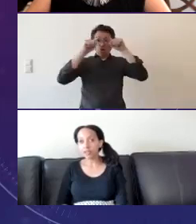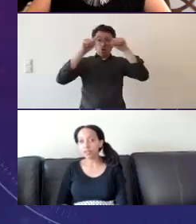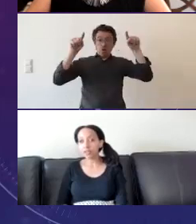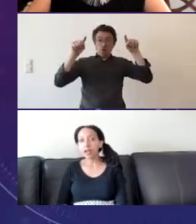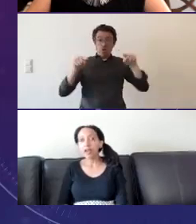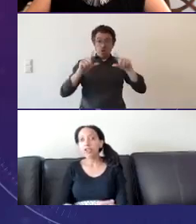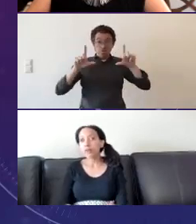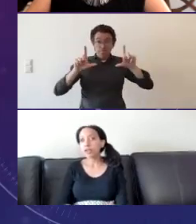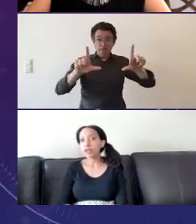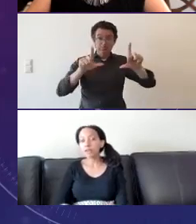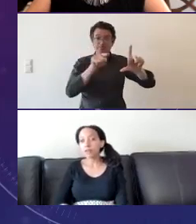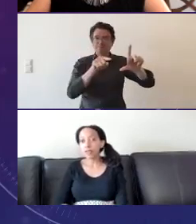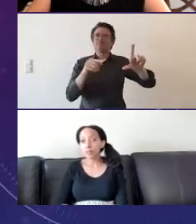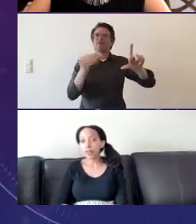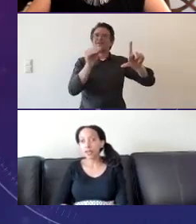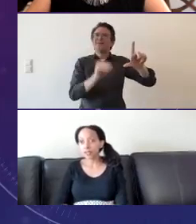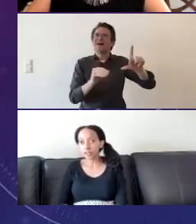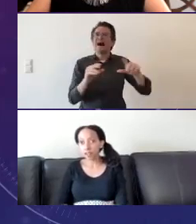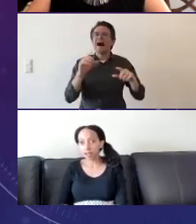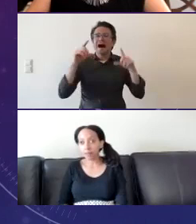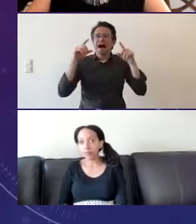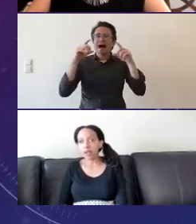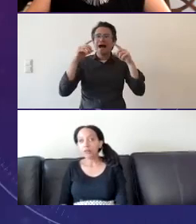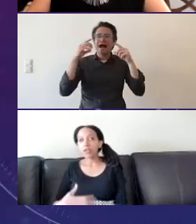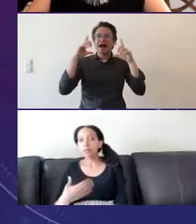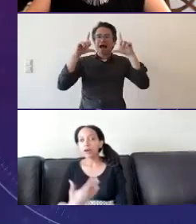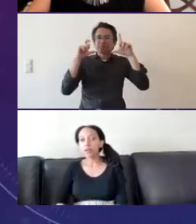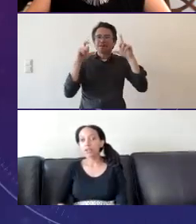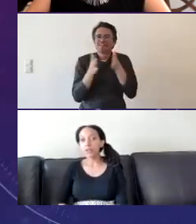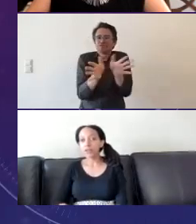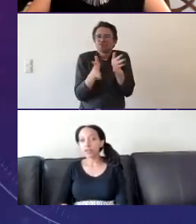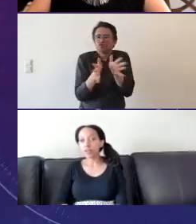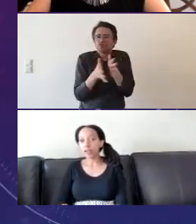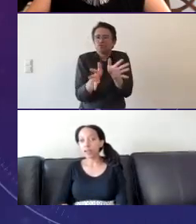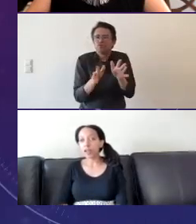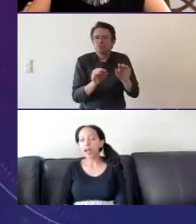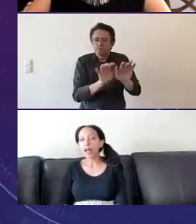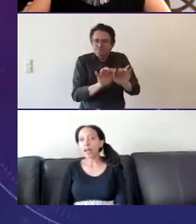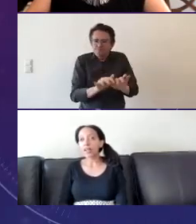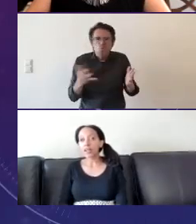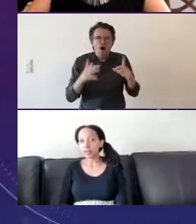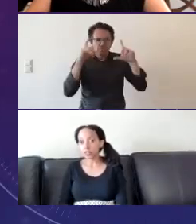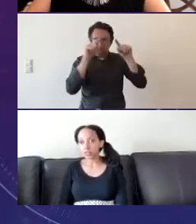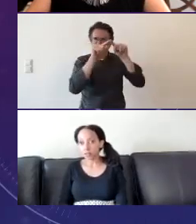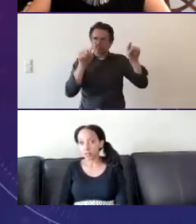Twitter Facebook Instagram when you post photos on there add image descriptions